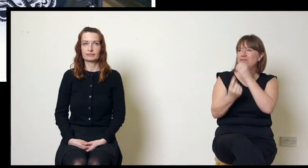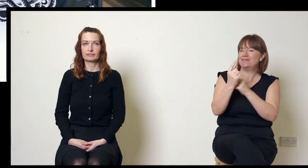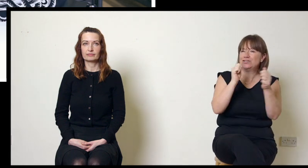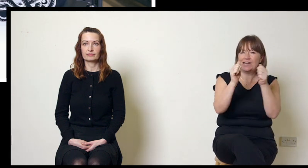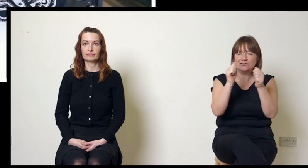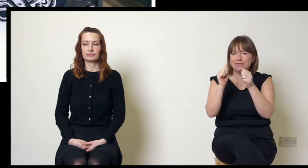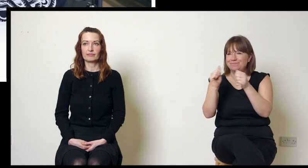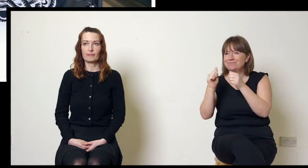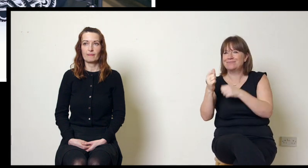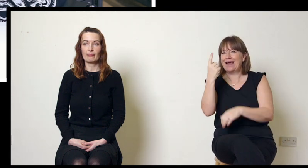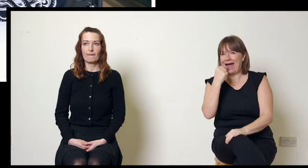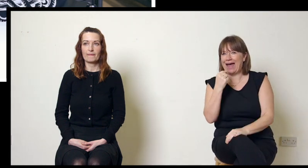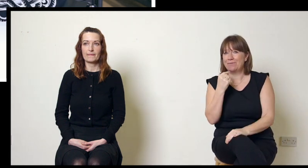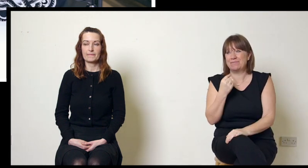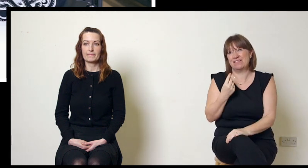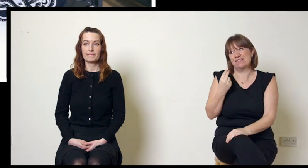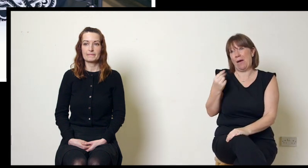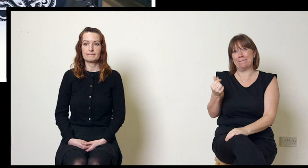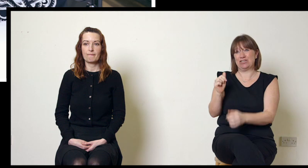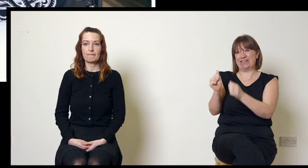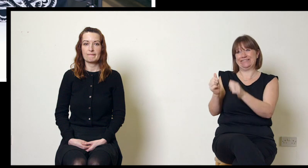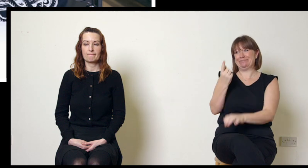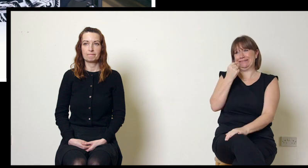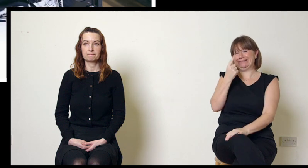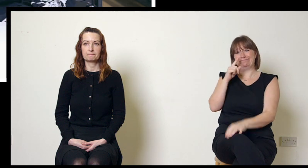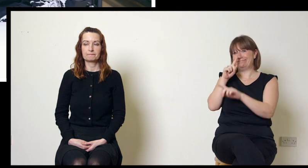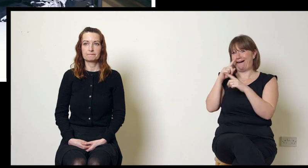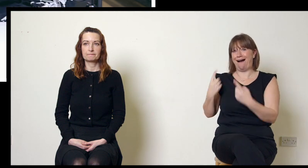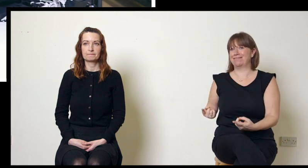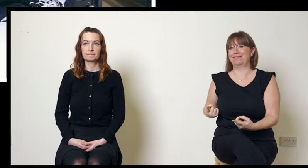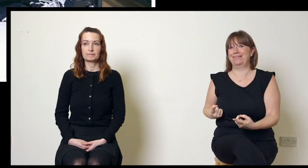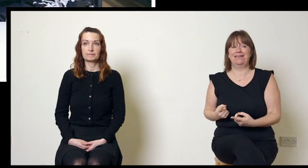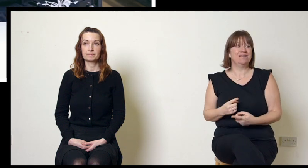because some just within our capacity and capability to do it, we can't change people's venues for them.